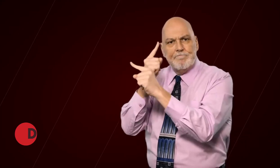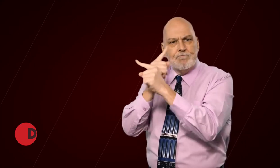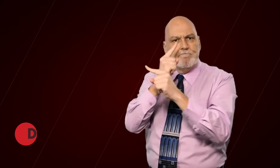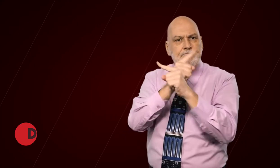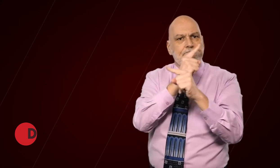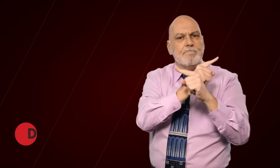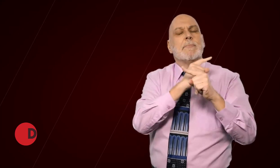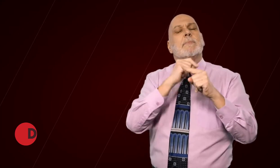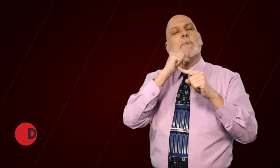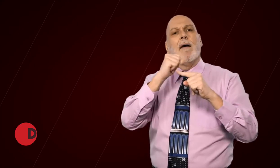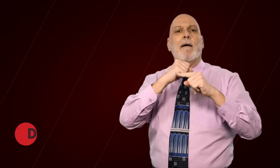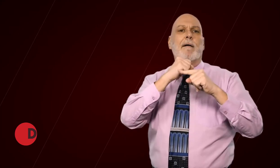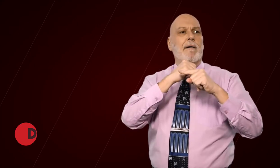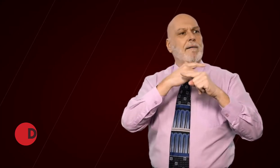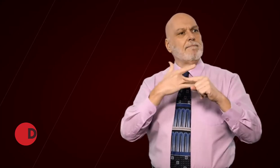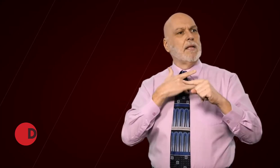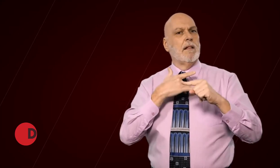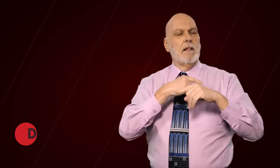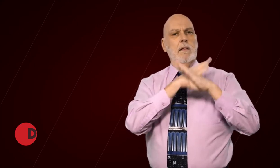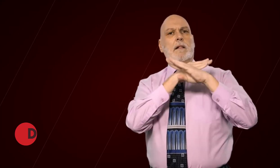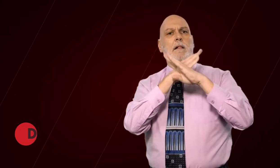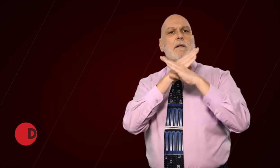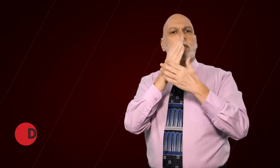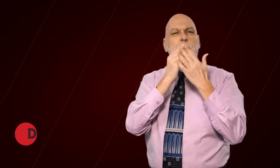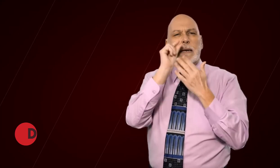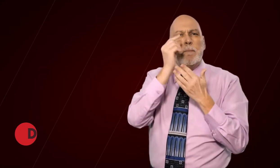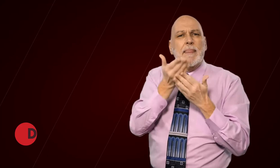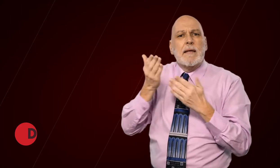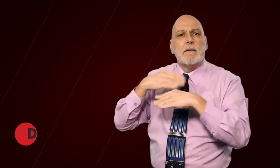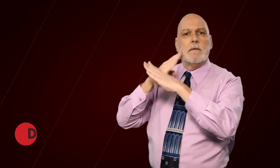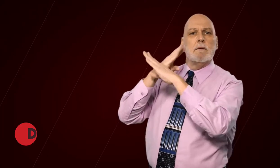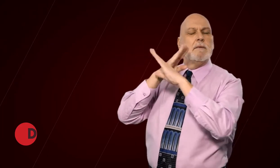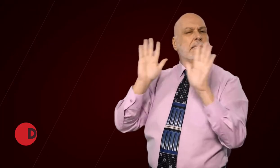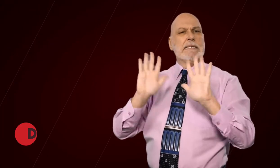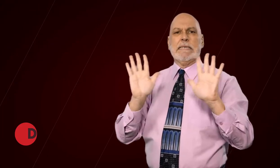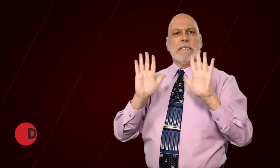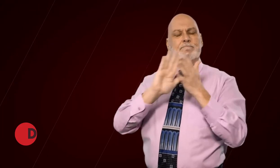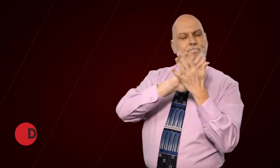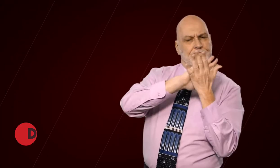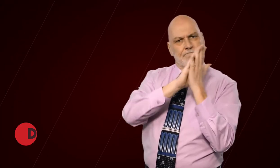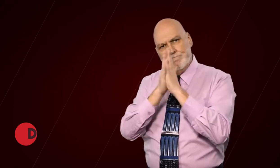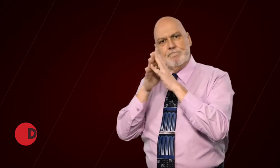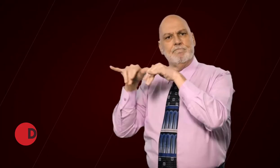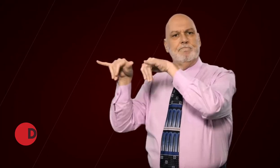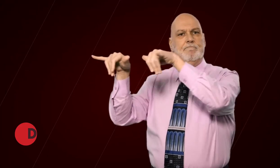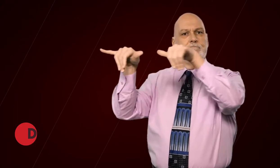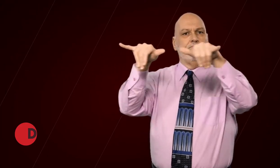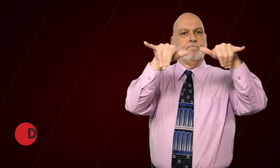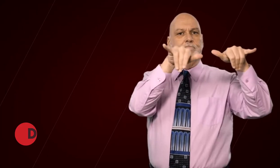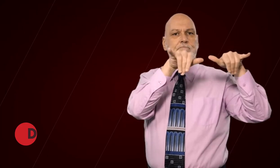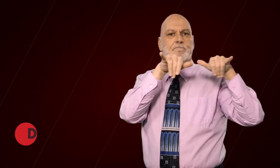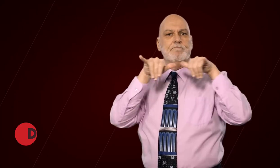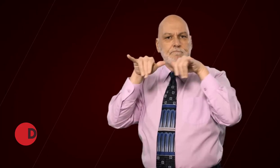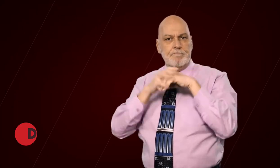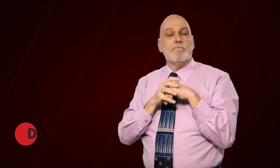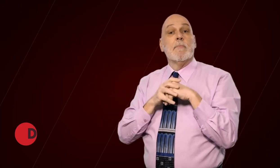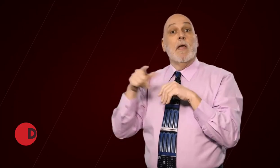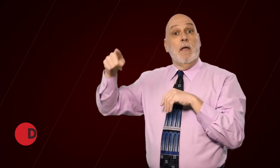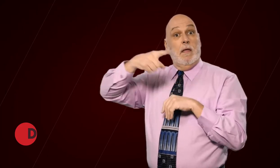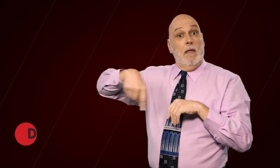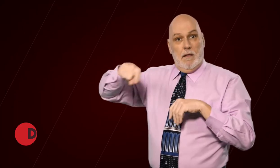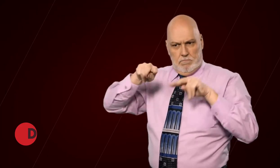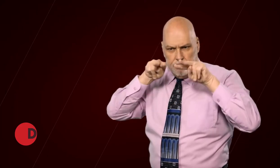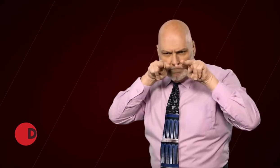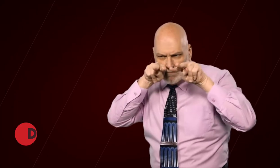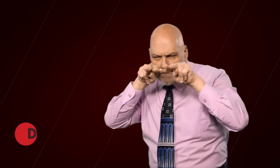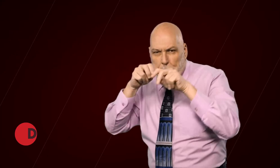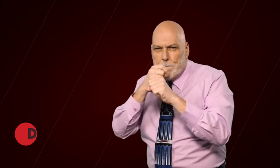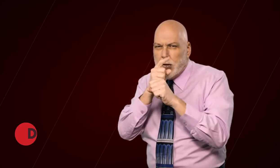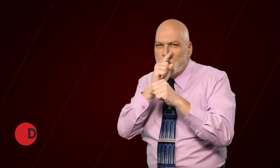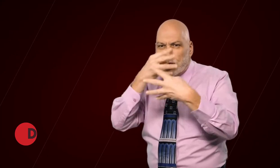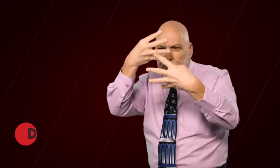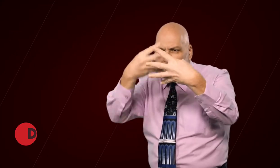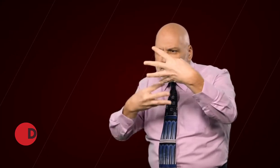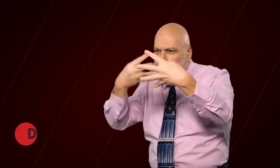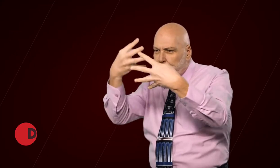who should evaluate gaps in accessibility standards,